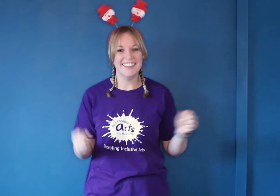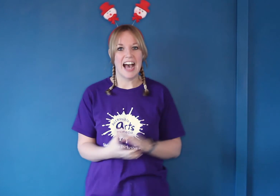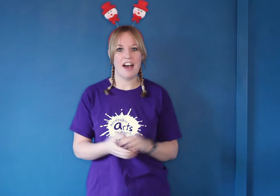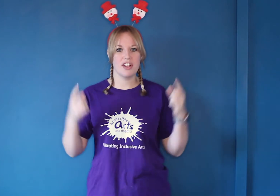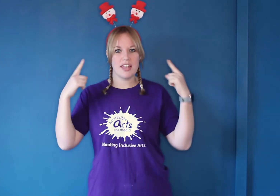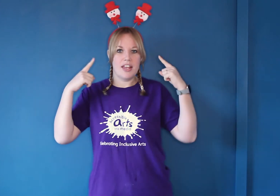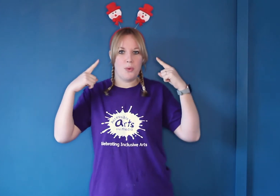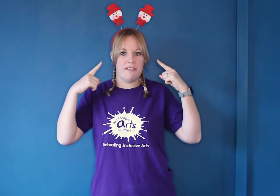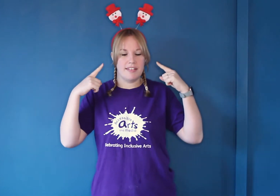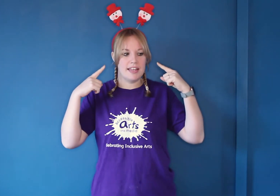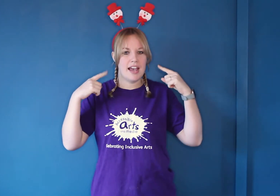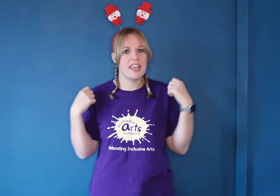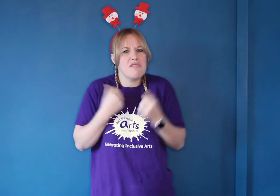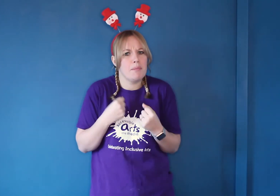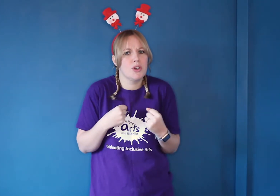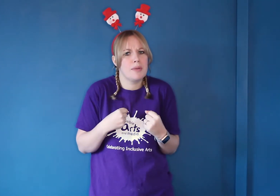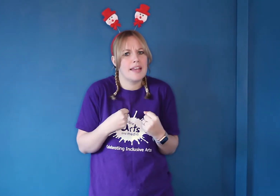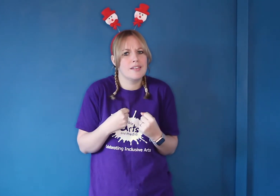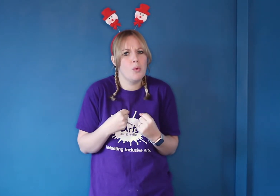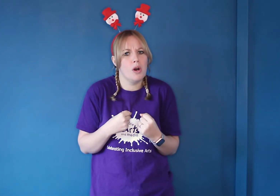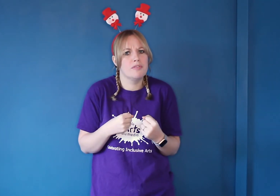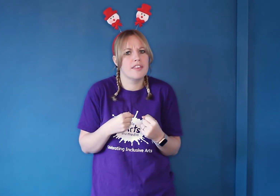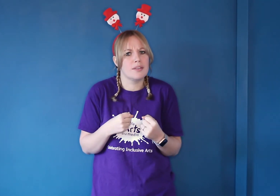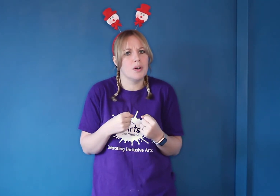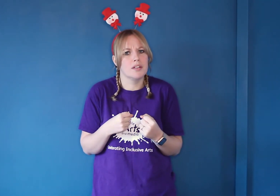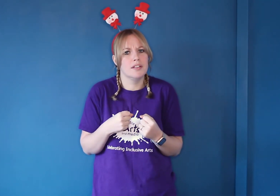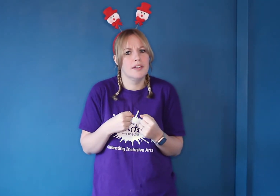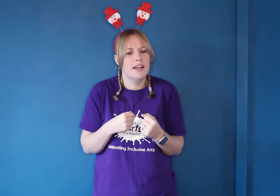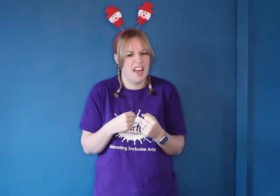Have you got your head wear ready? Are you wrapped up nice and warm for this one?